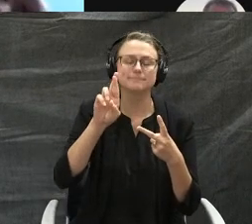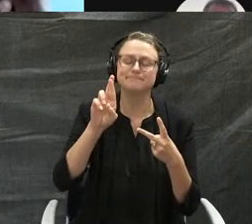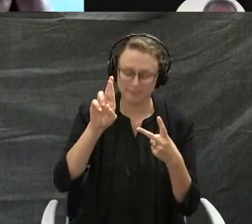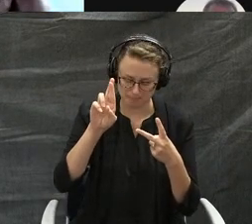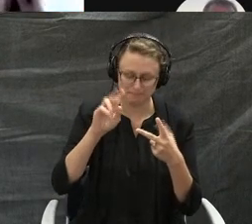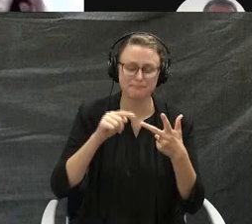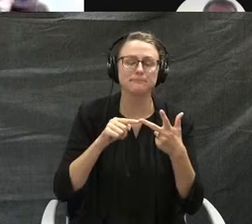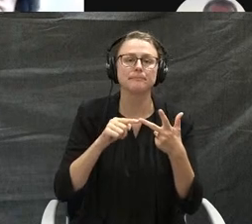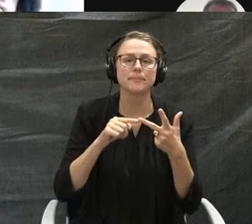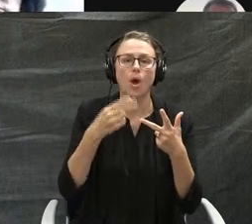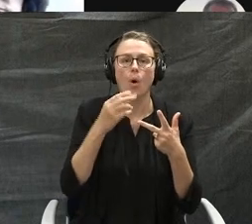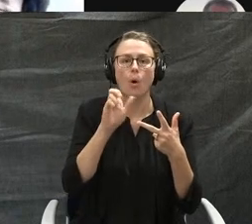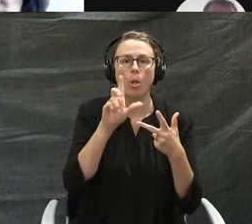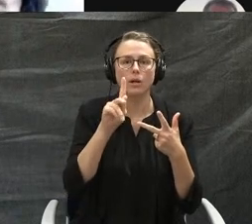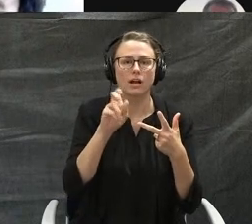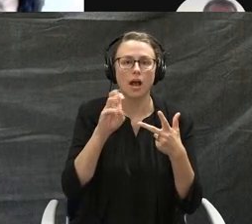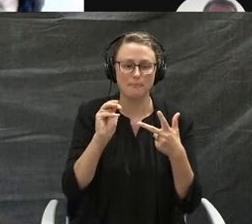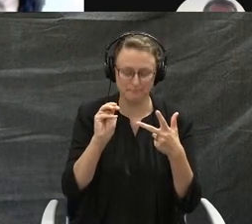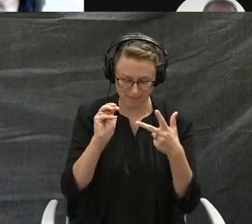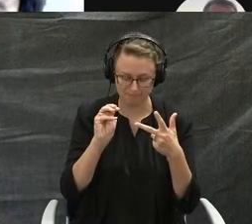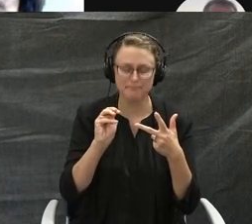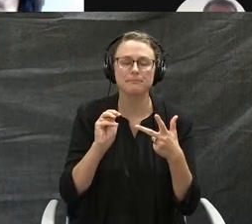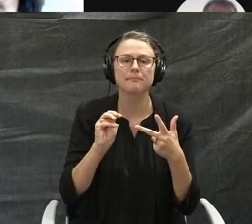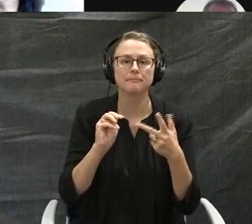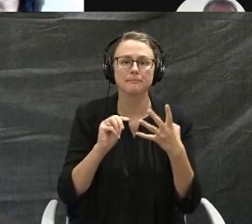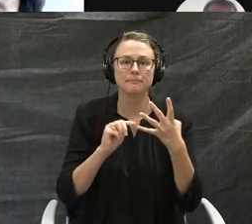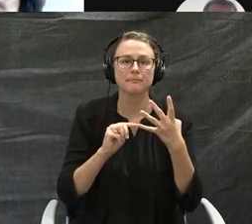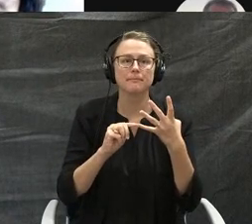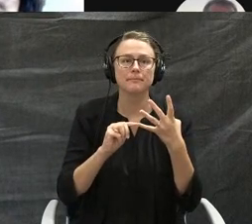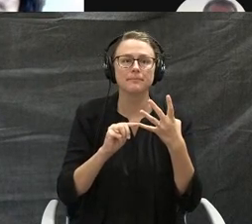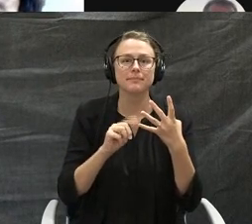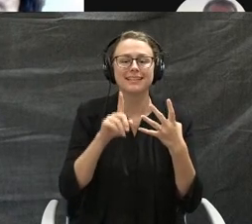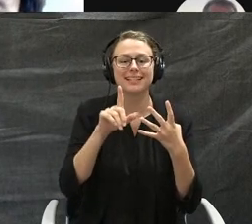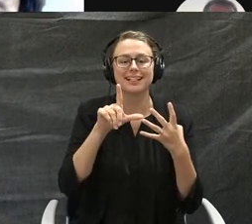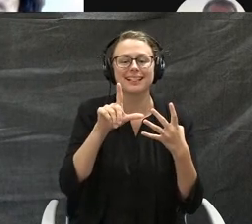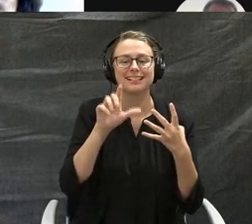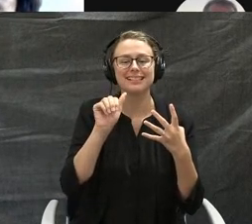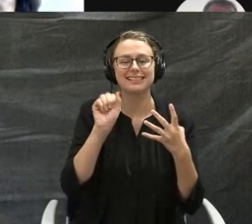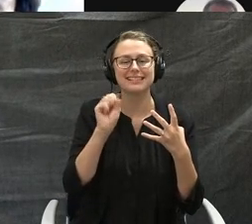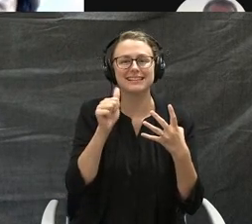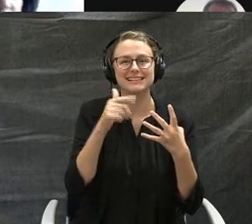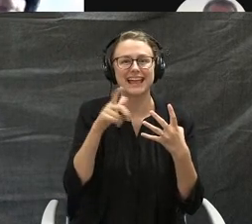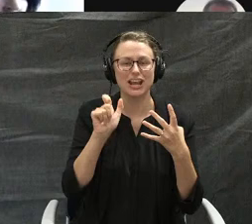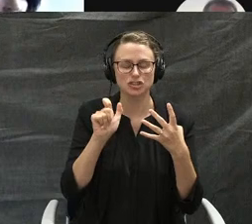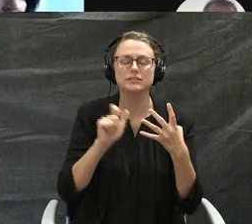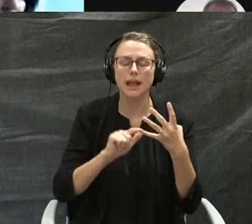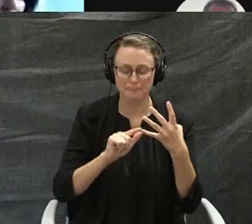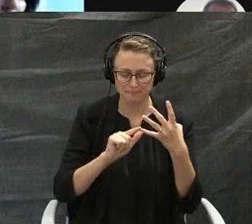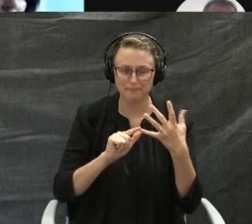member Holcomb. I board member Lesage I board member Richie I